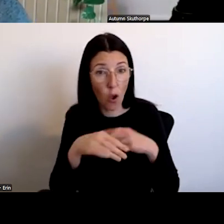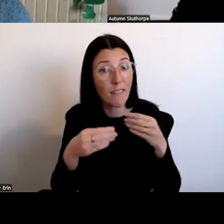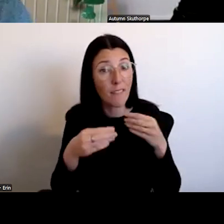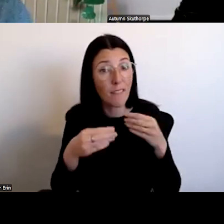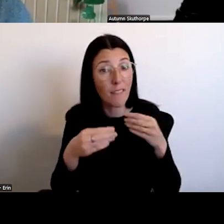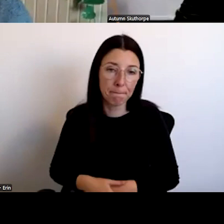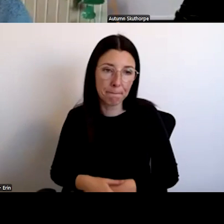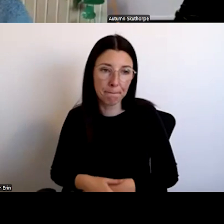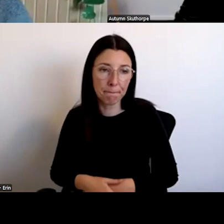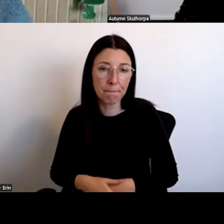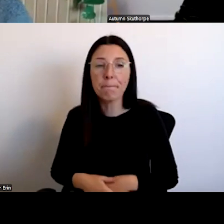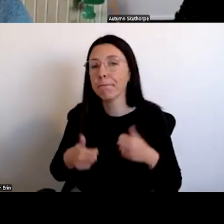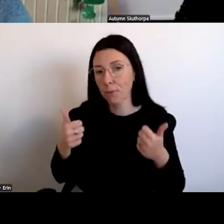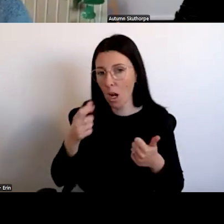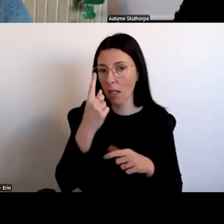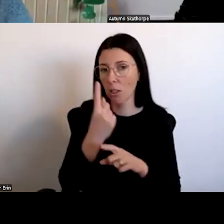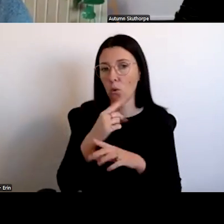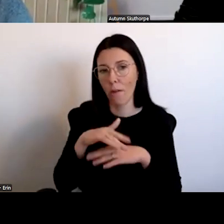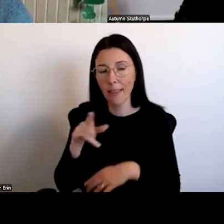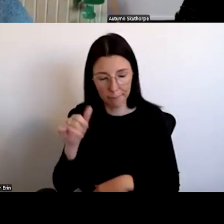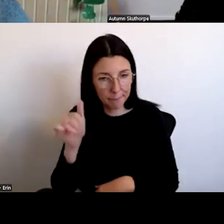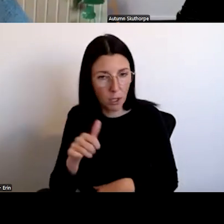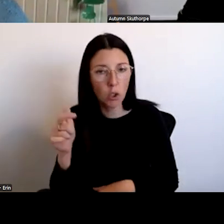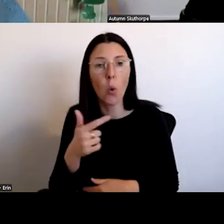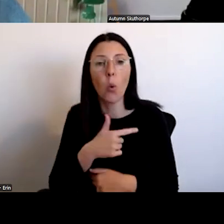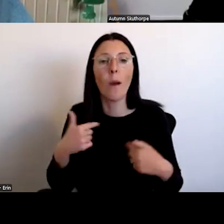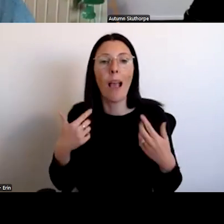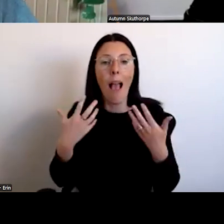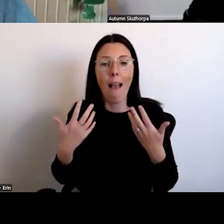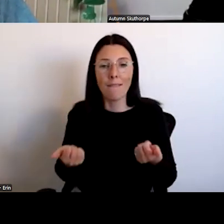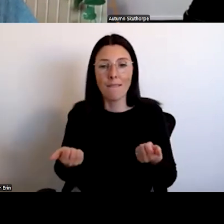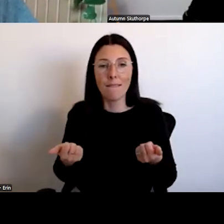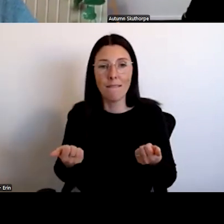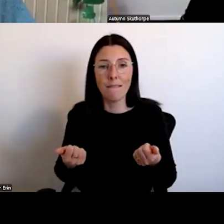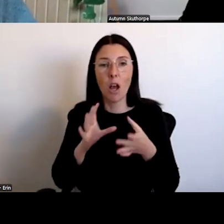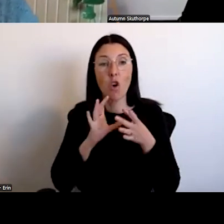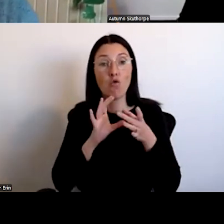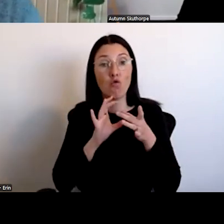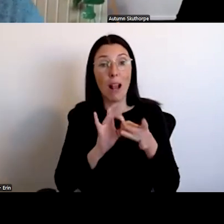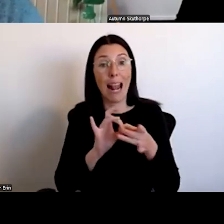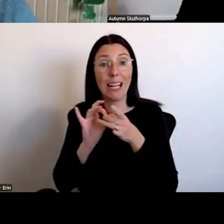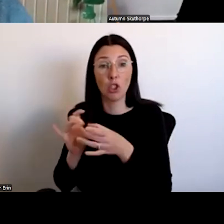I can touch on that. So we do have relationships with our local,